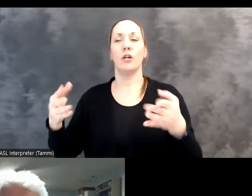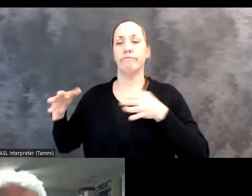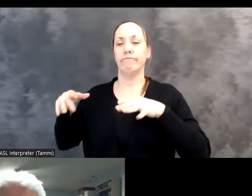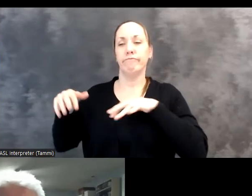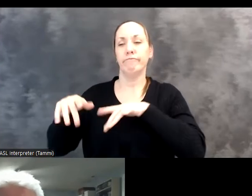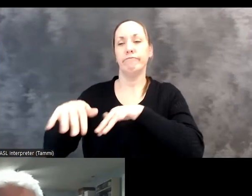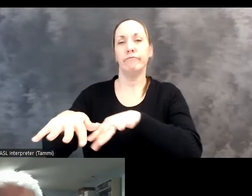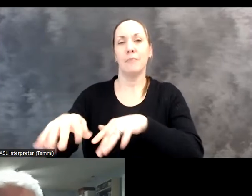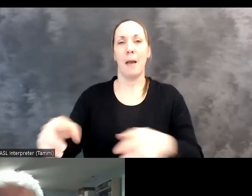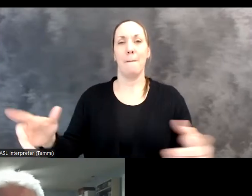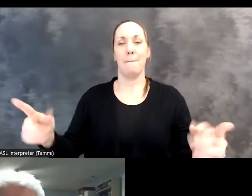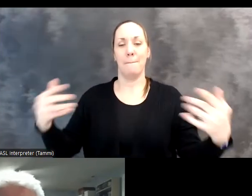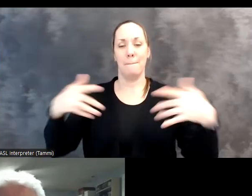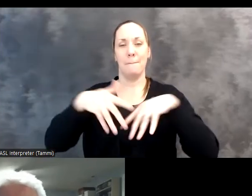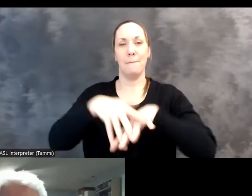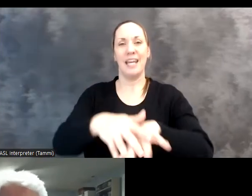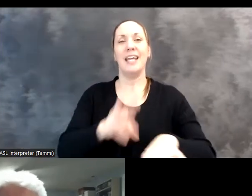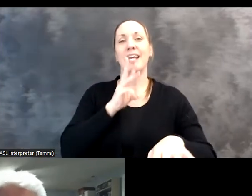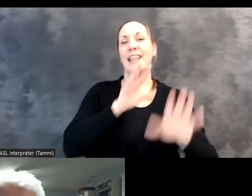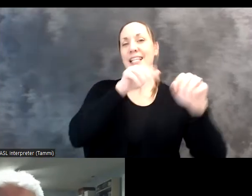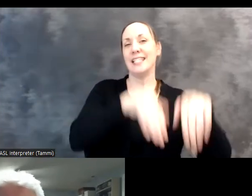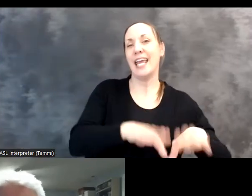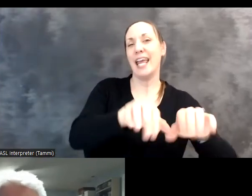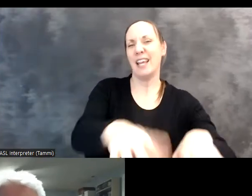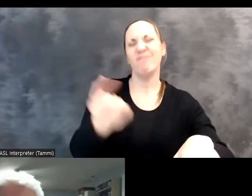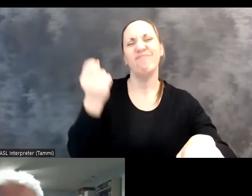about the metaphor of the rivers, meaning the